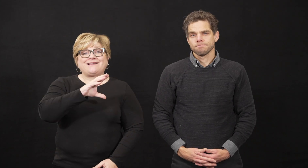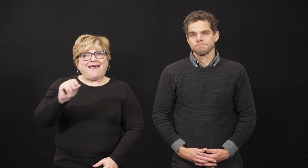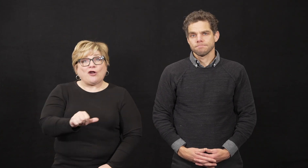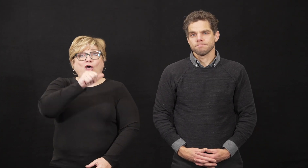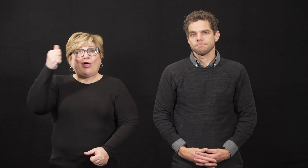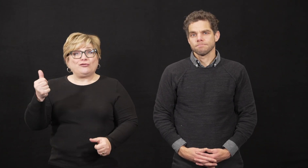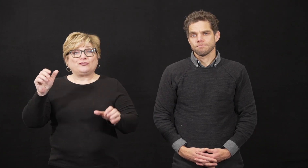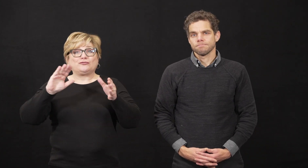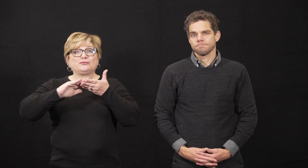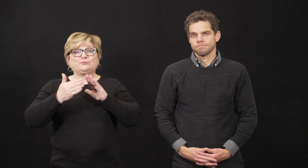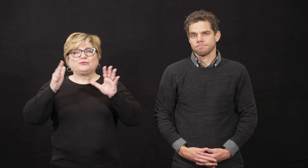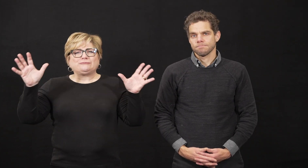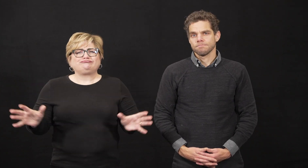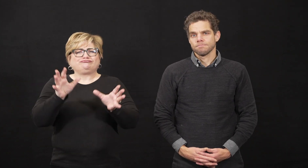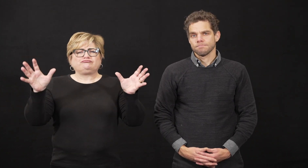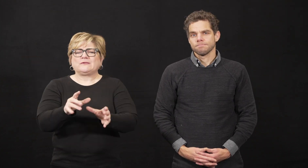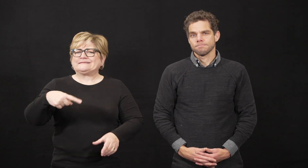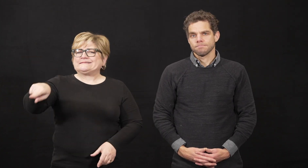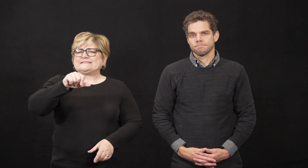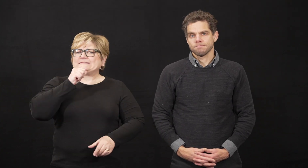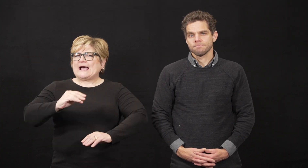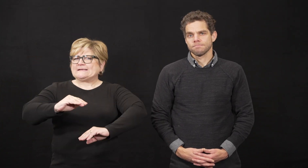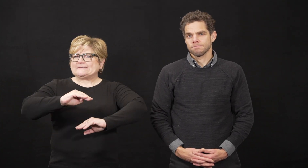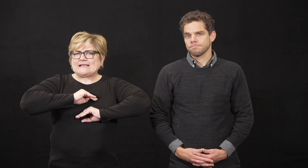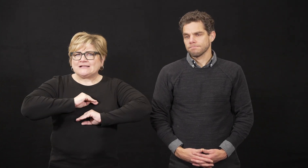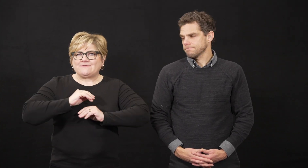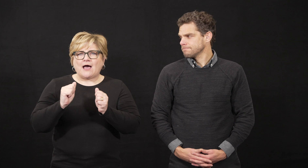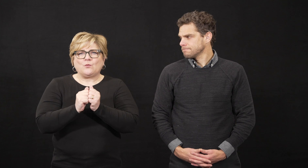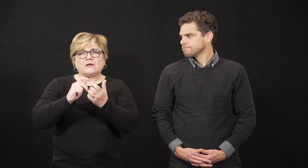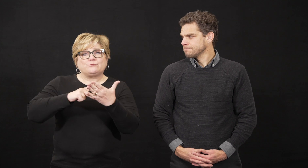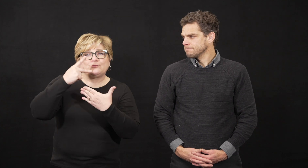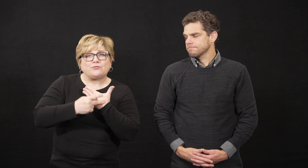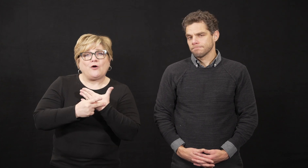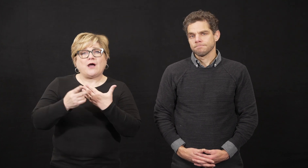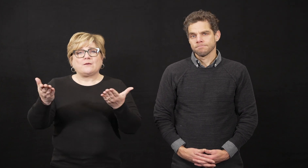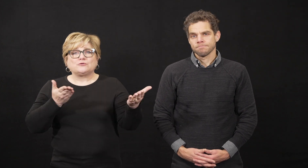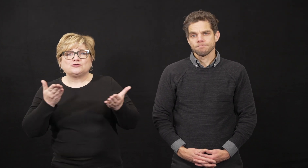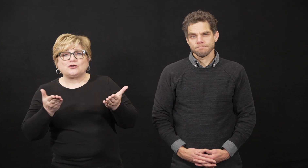and other community activists who were not satisfied with the programs, services